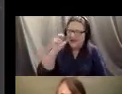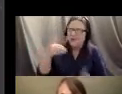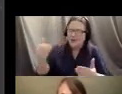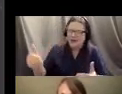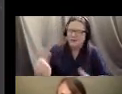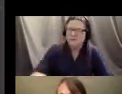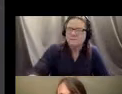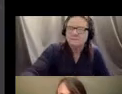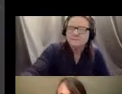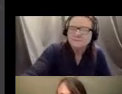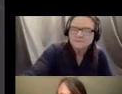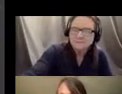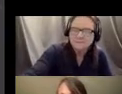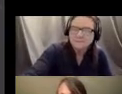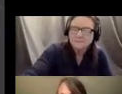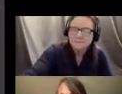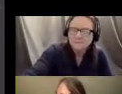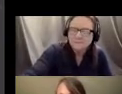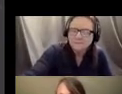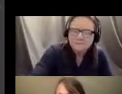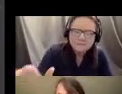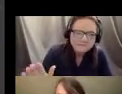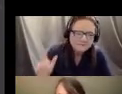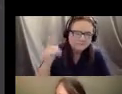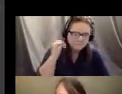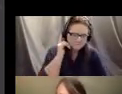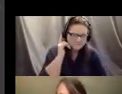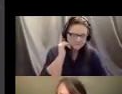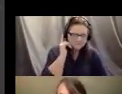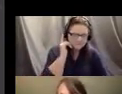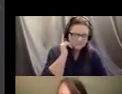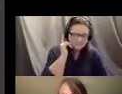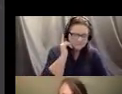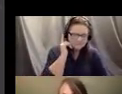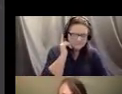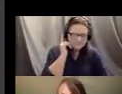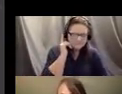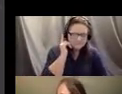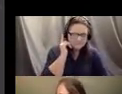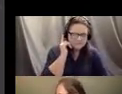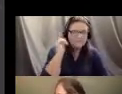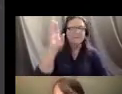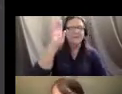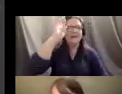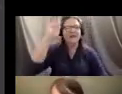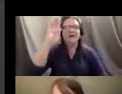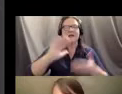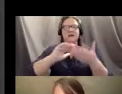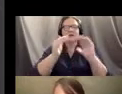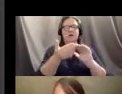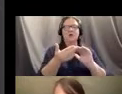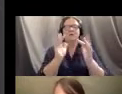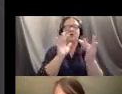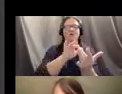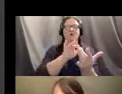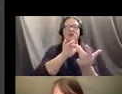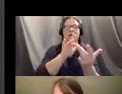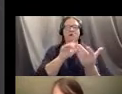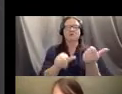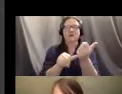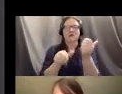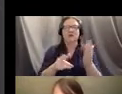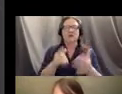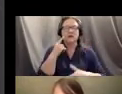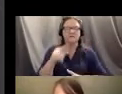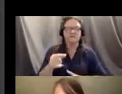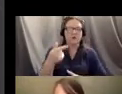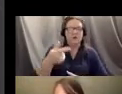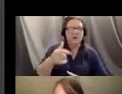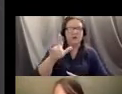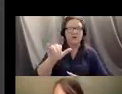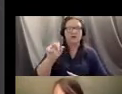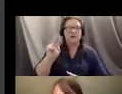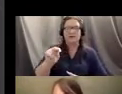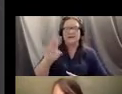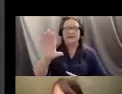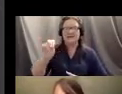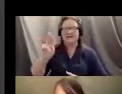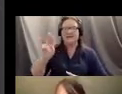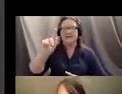I am the community outreach advocate for the Glen County... and we are trying to fill gaps